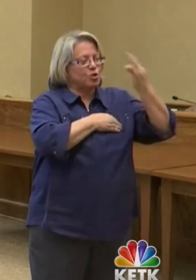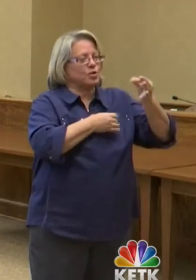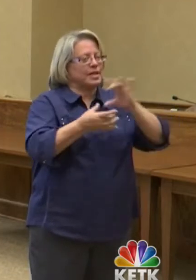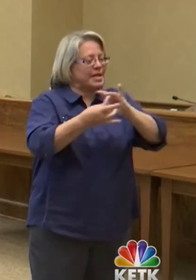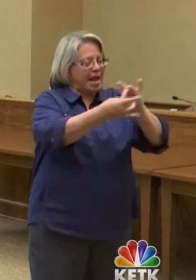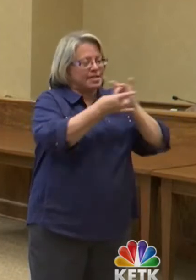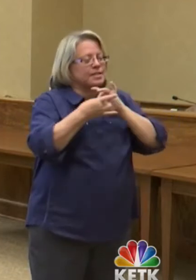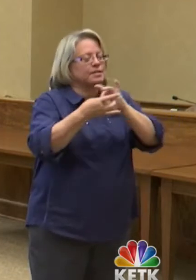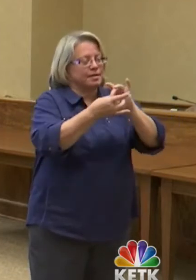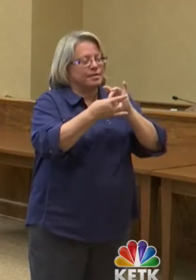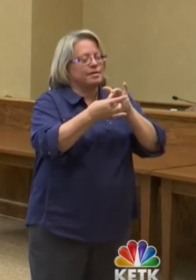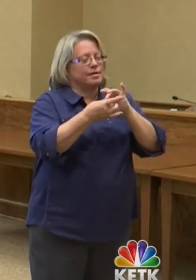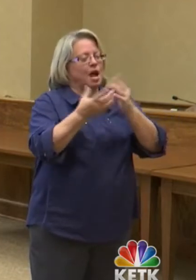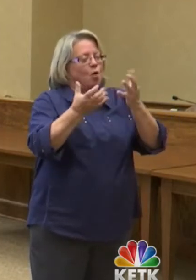ALL PRACTICE SOCIAL DISTANCING